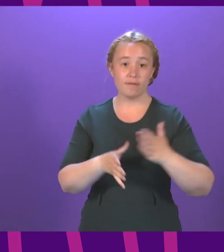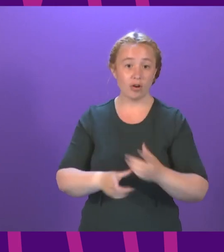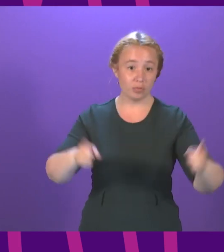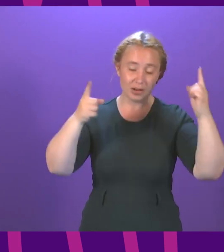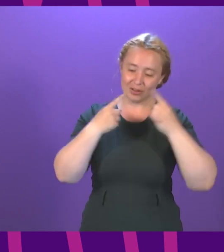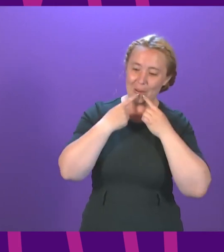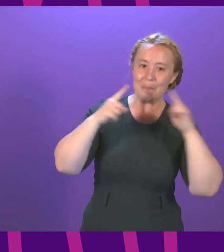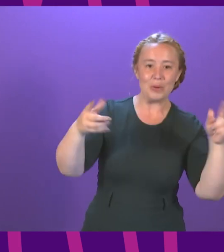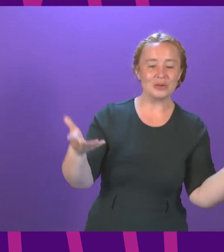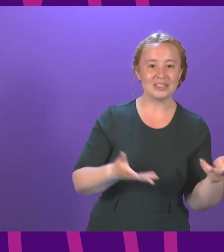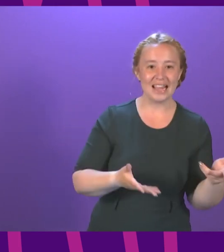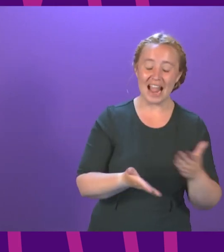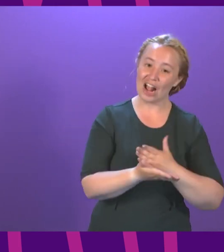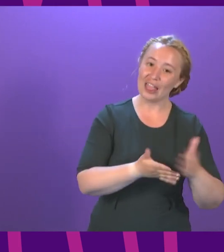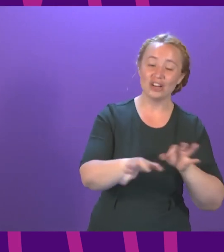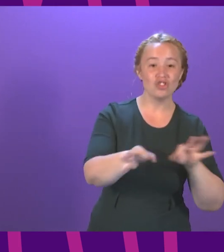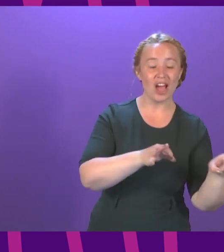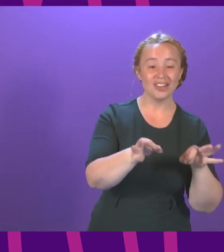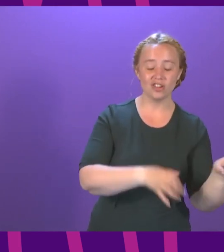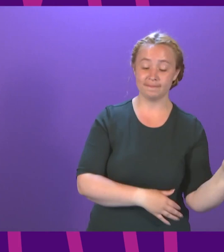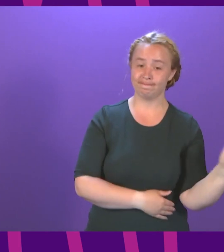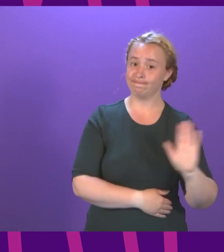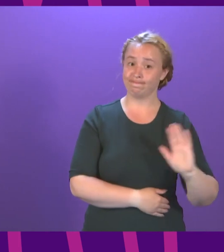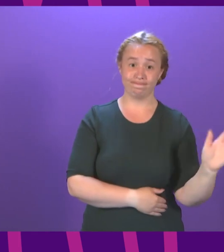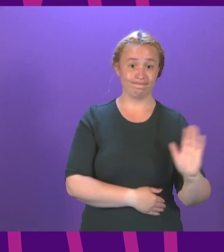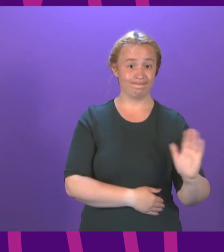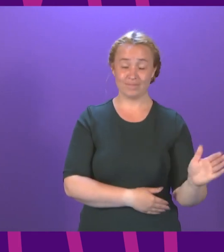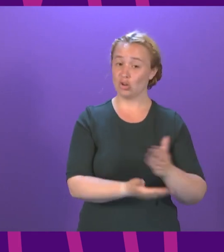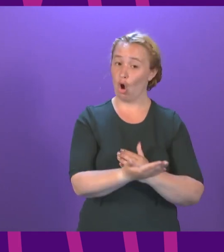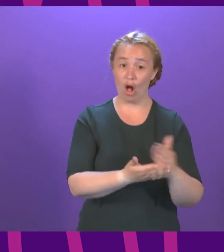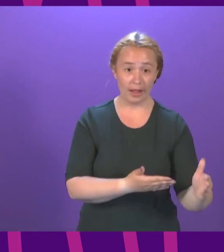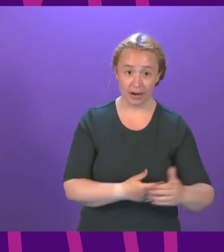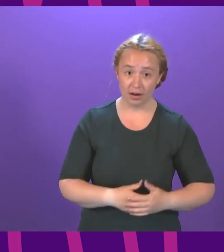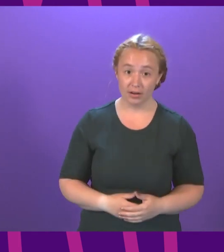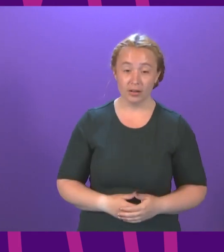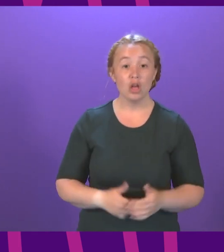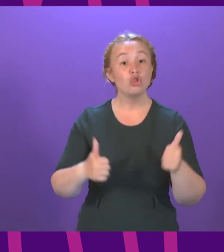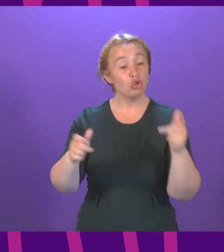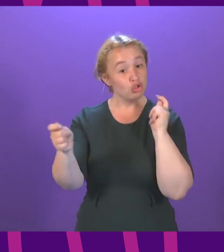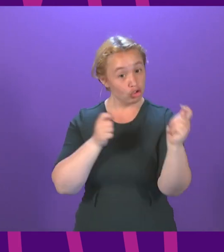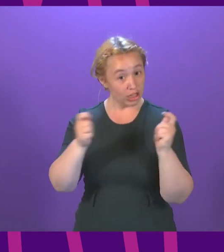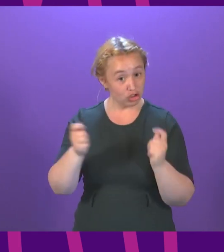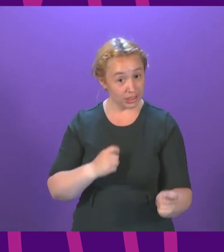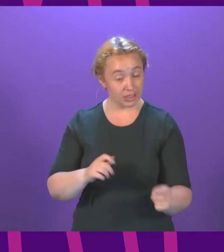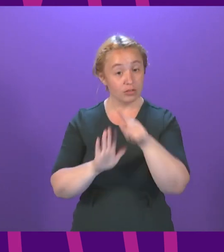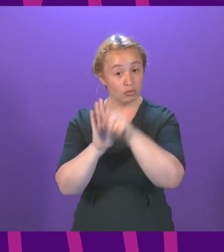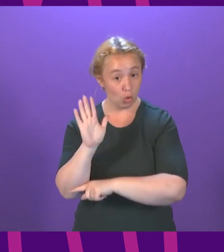is not a clear strategy to cope with the new phase of the pandemic. She has outlined a set of welcome changes to restrictions, many of which are complicated,